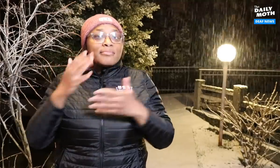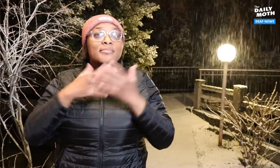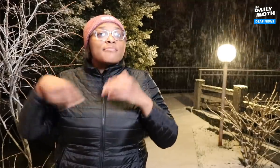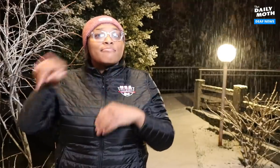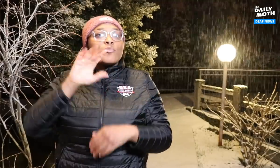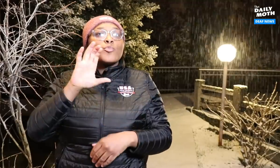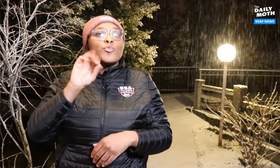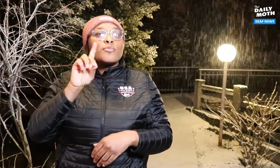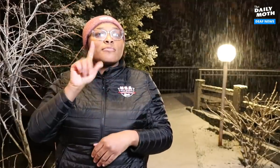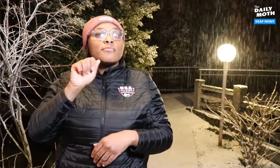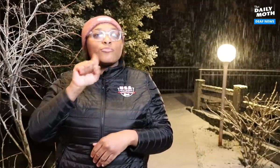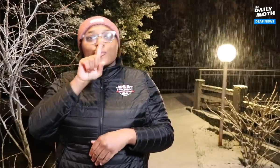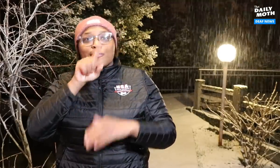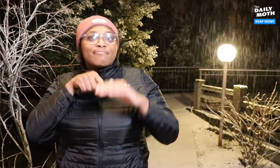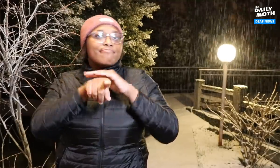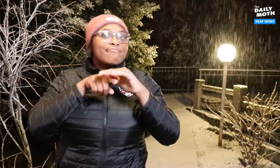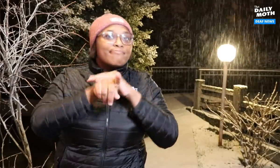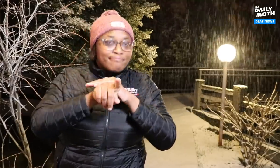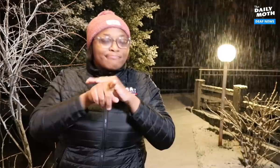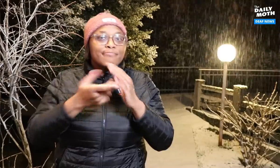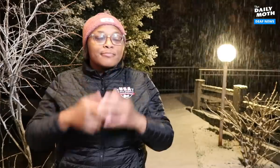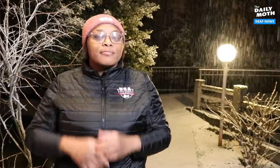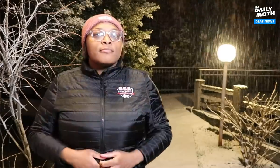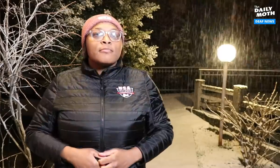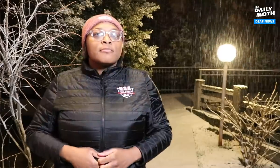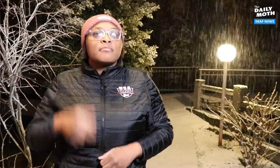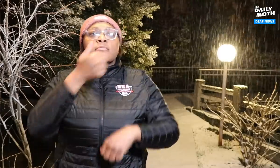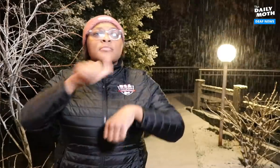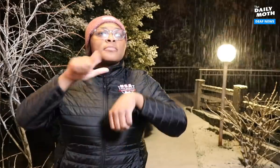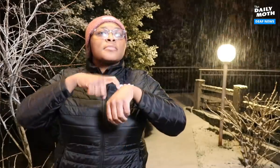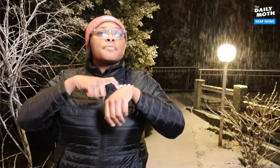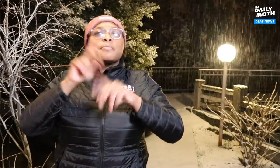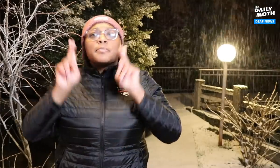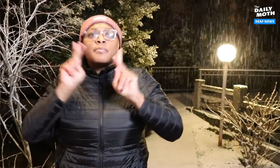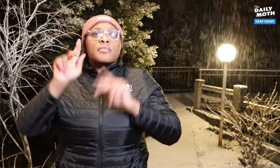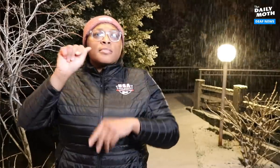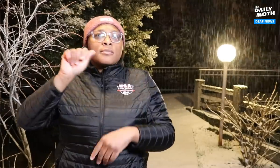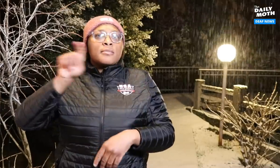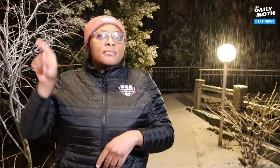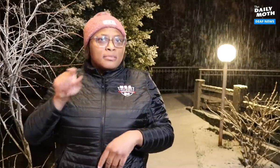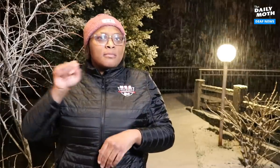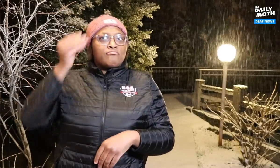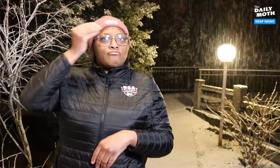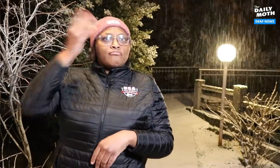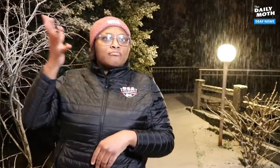or some are CODAs but try to slip in. Participants and athletes can, at any time,